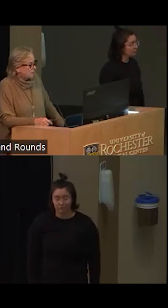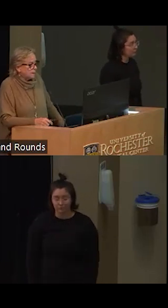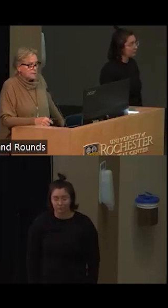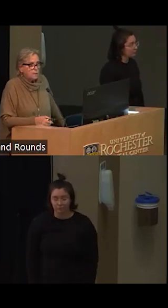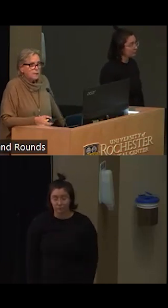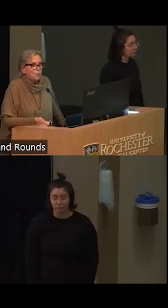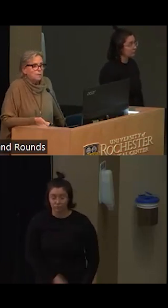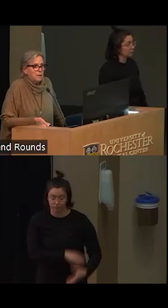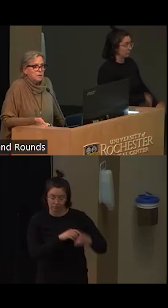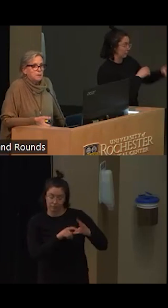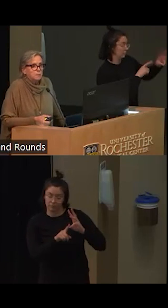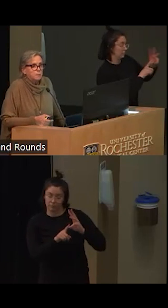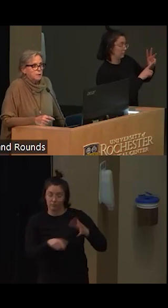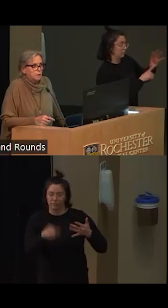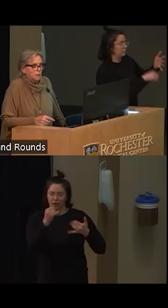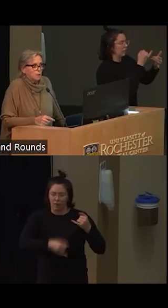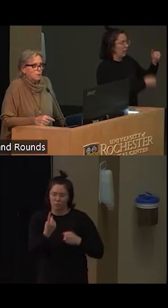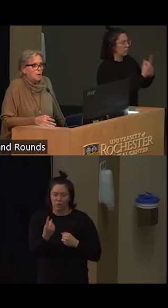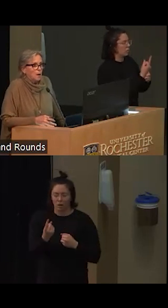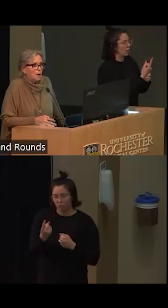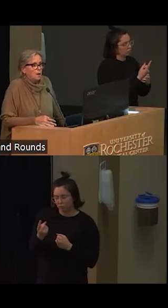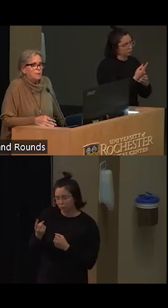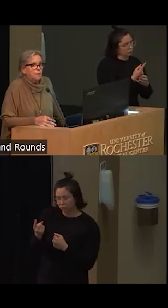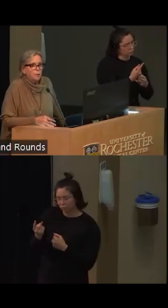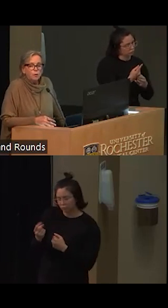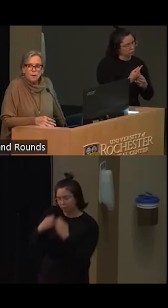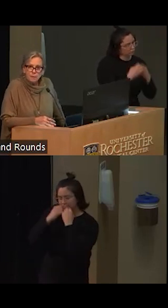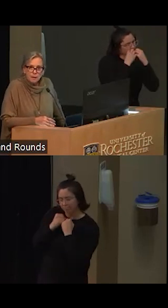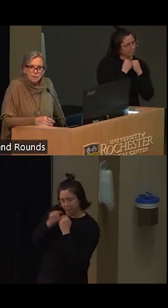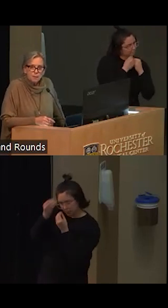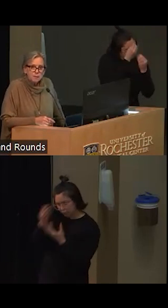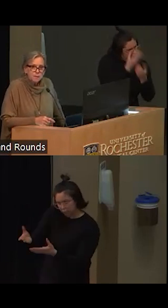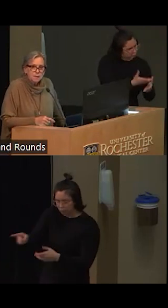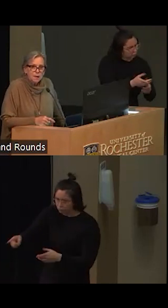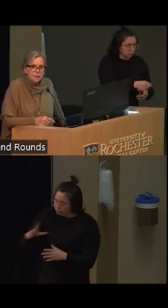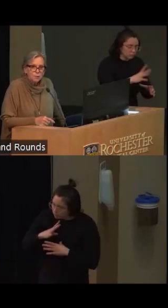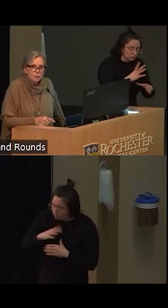the last one I want to mention is reassurance for those who have been on inpatient Psychiatry